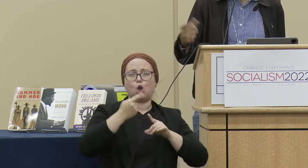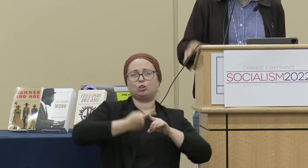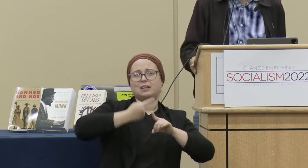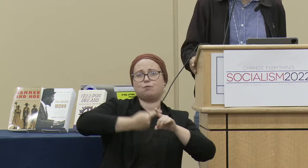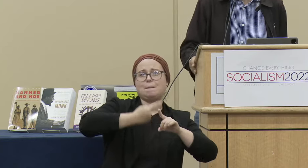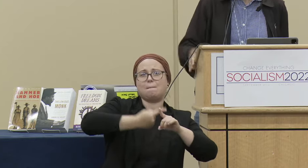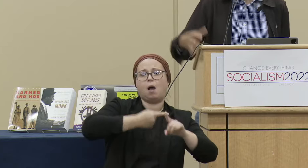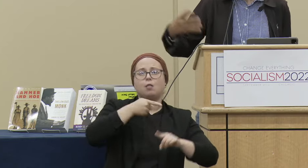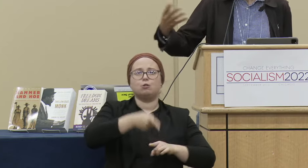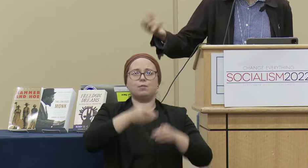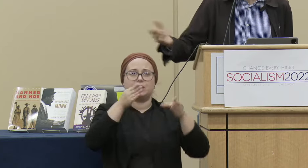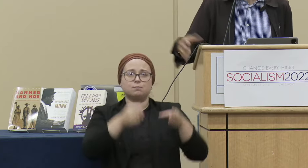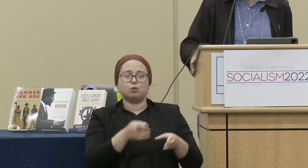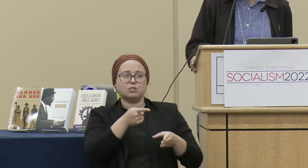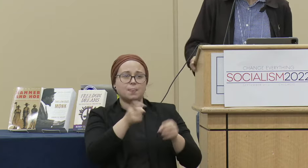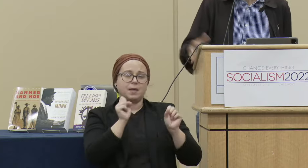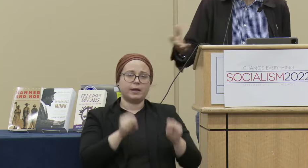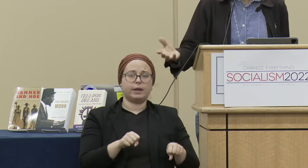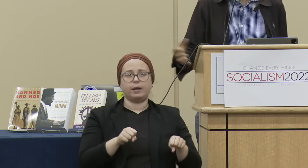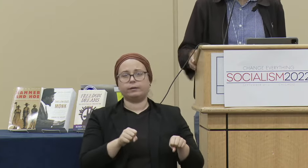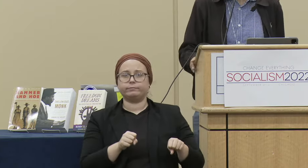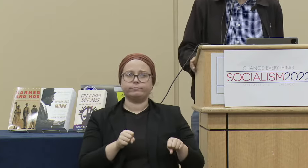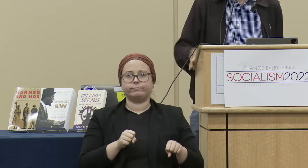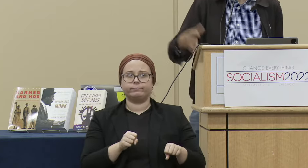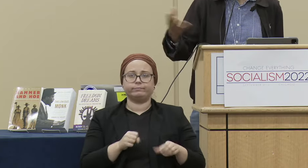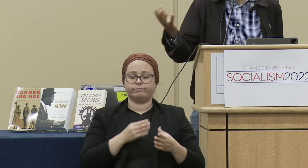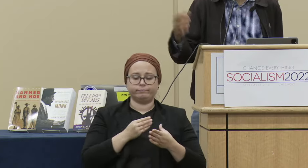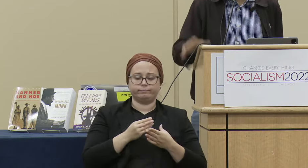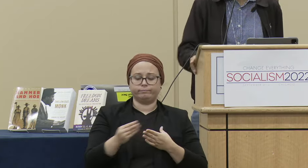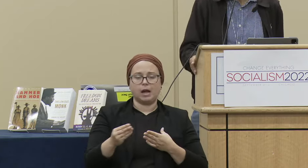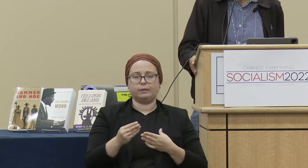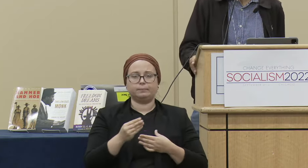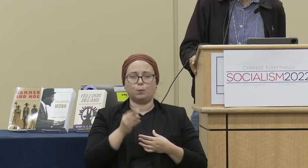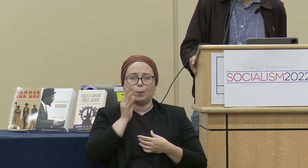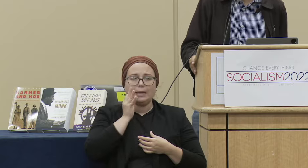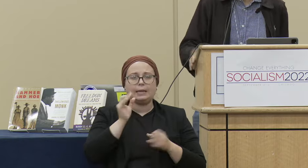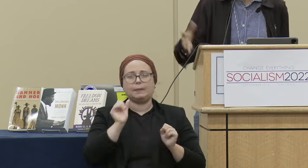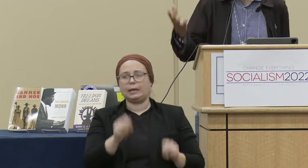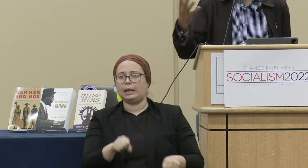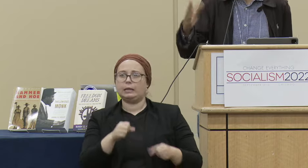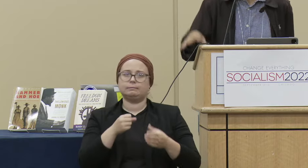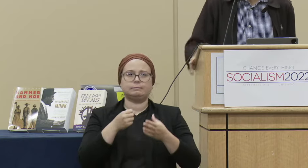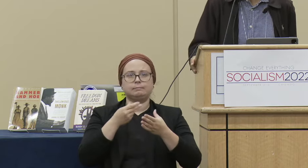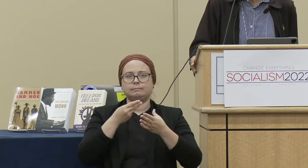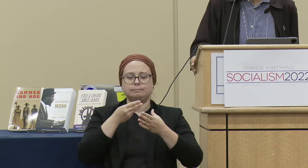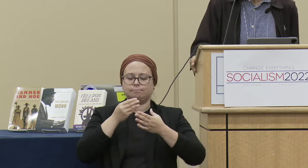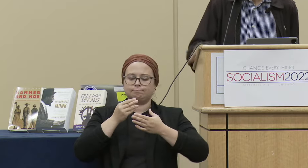just Venmo $300 every month to such and such a person, and they could, you know , buy their weed, they could, you